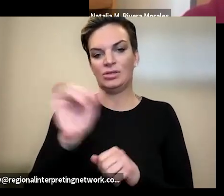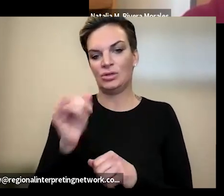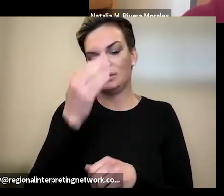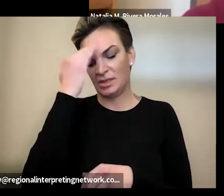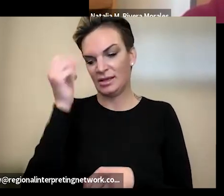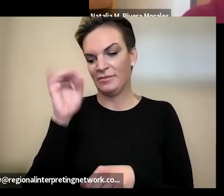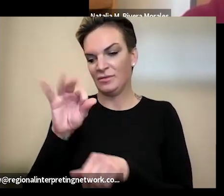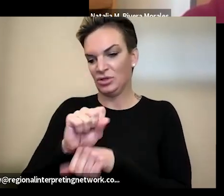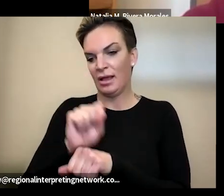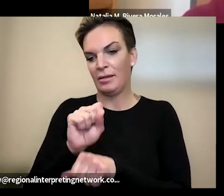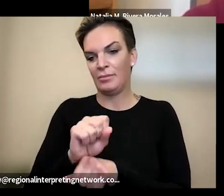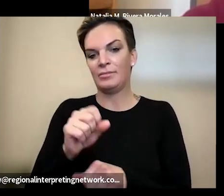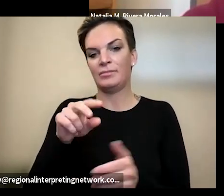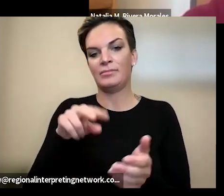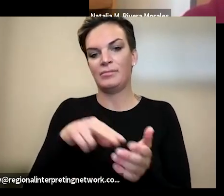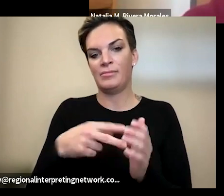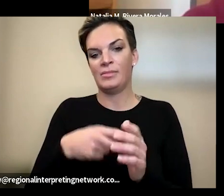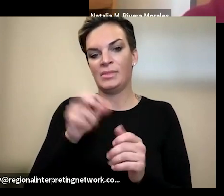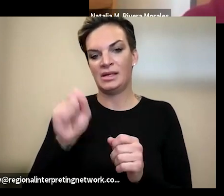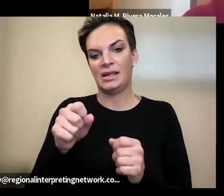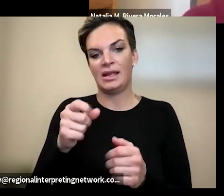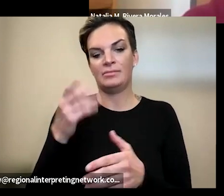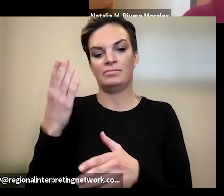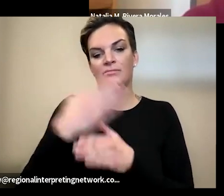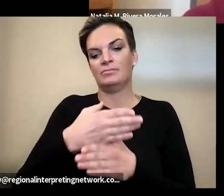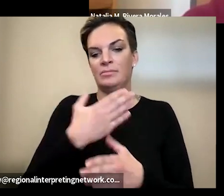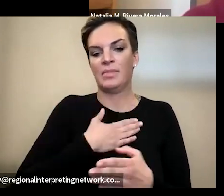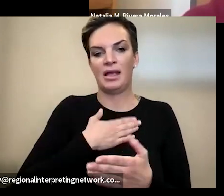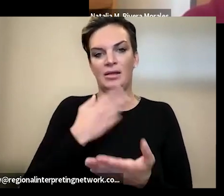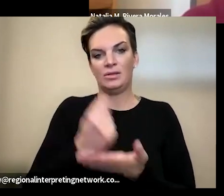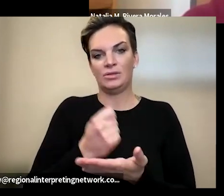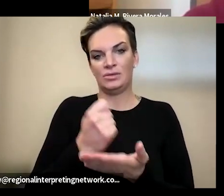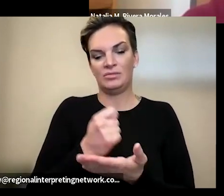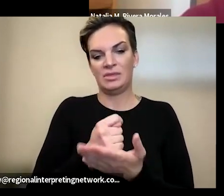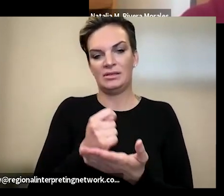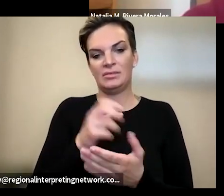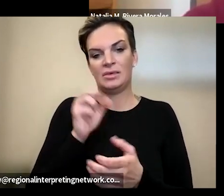security can basically completely disrupt my medical treatment and could change the course